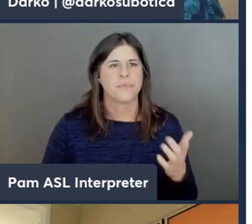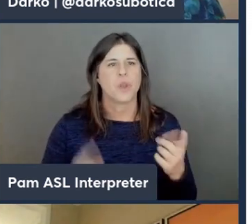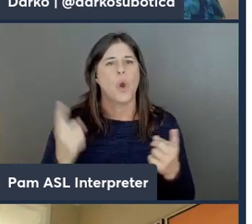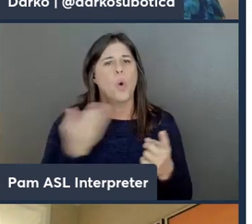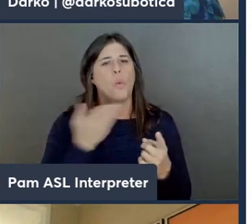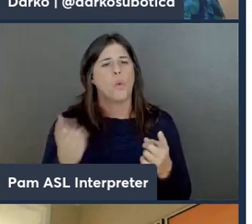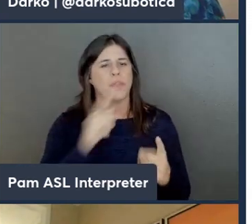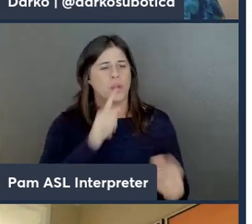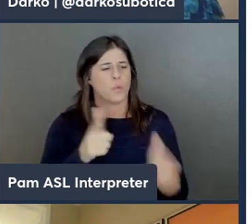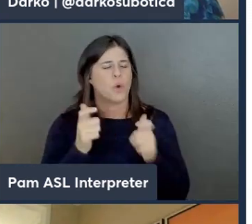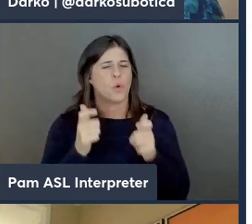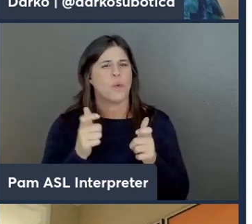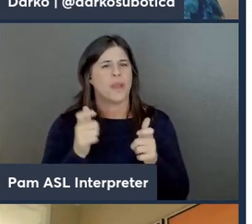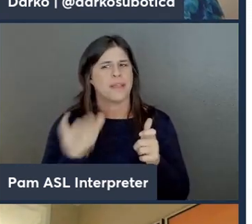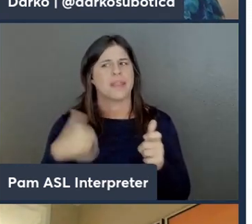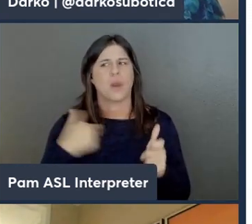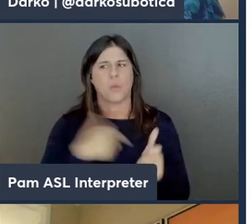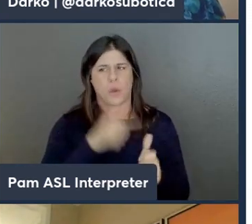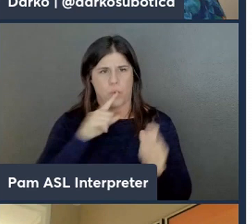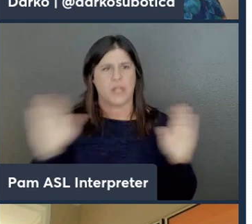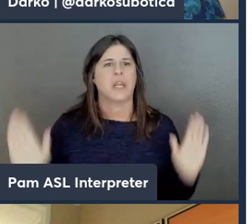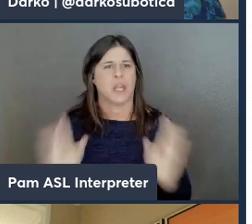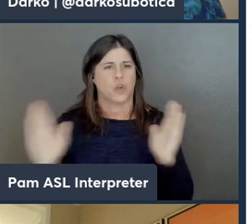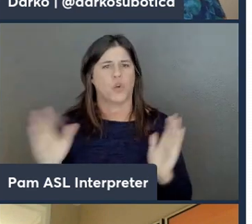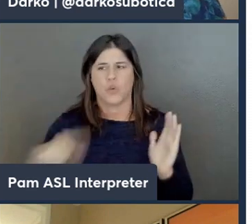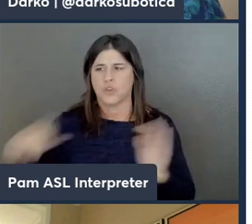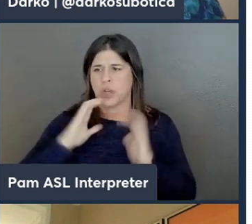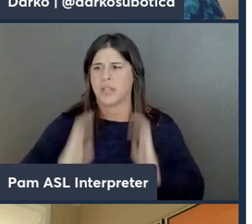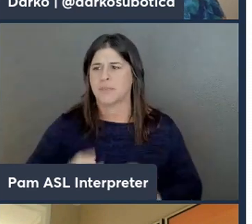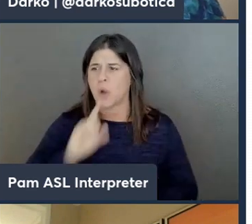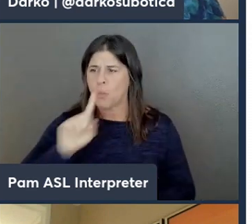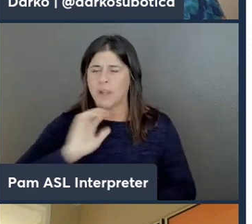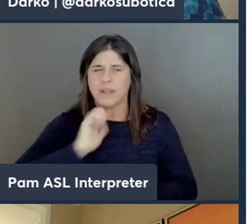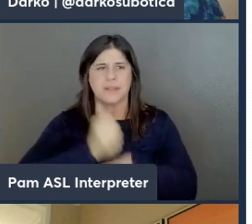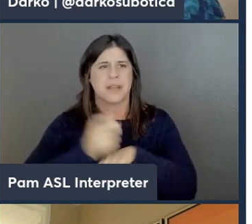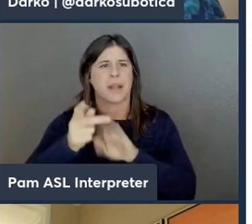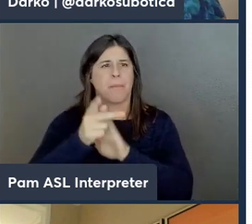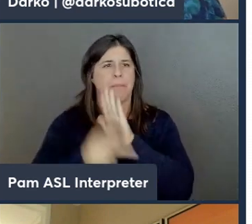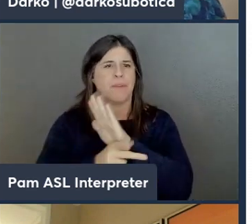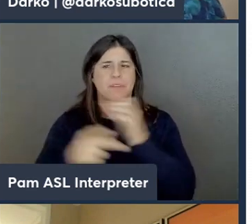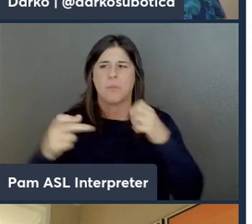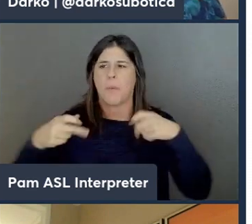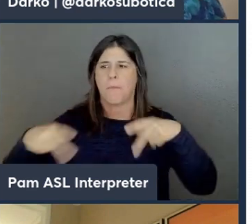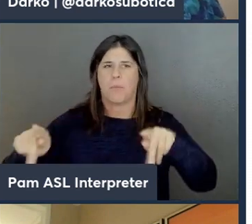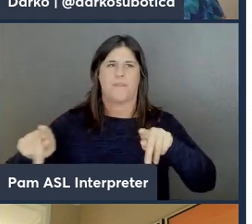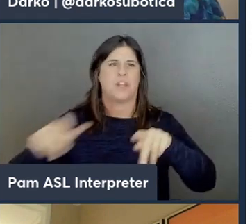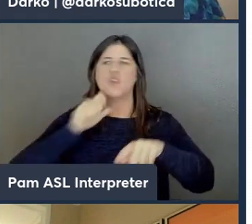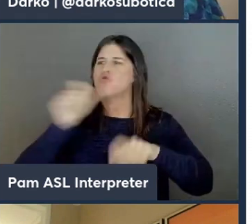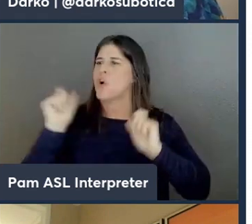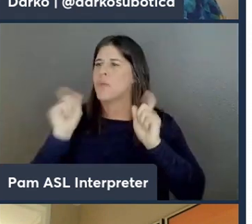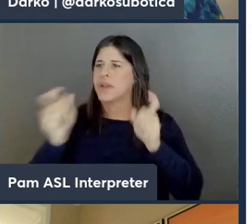One thing that we really encourage customers to do is really apply the principle for this privilege, to not give everyone the same permissions,